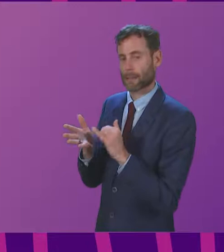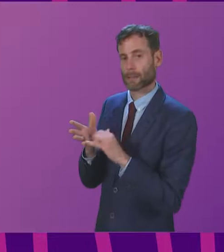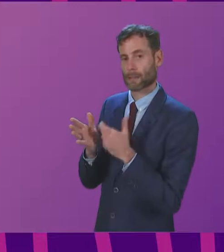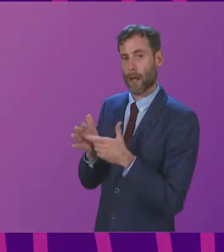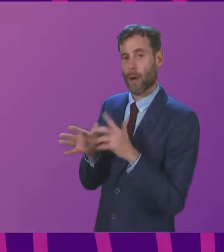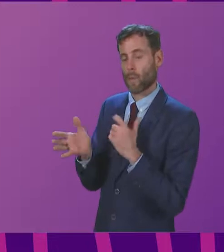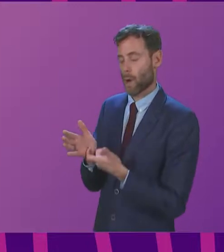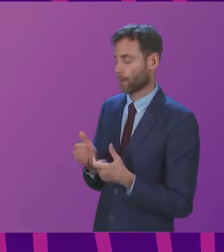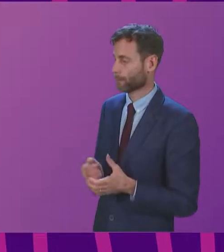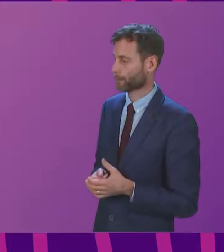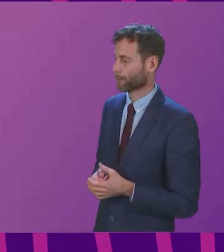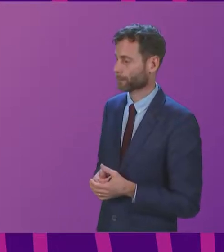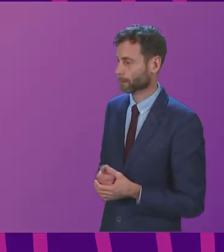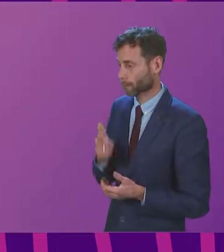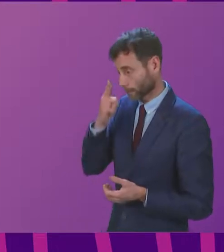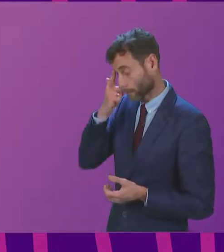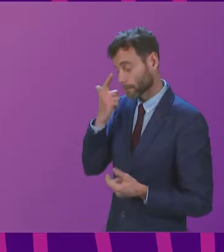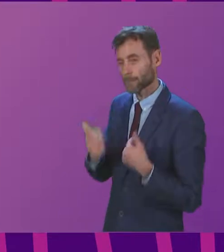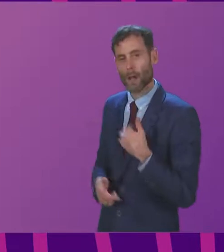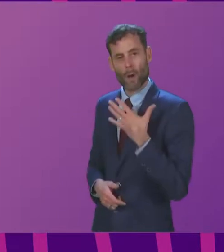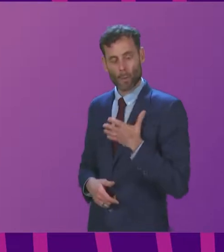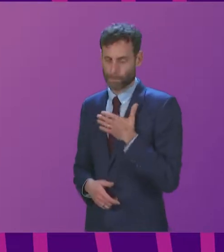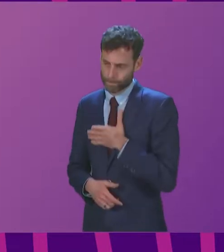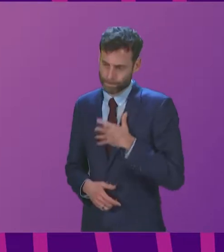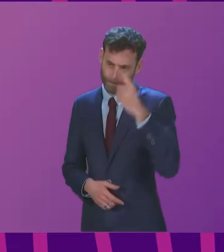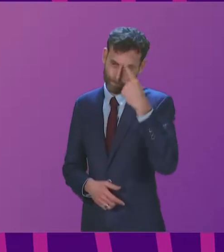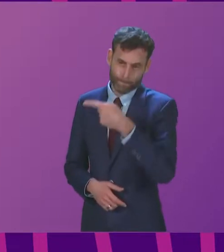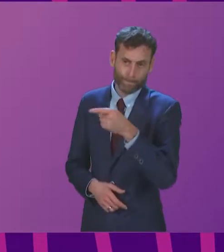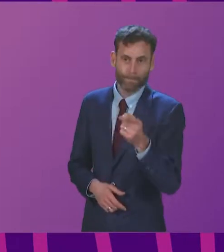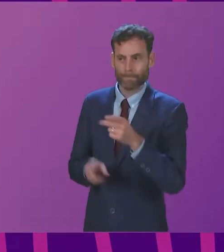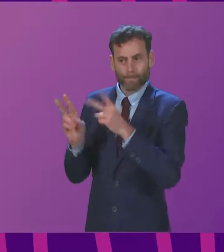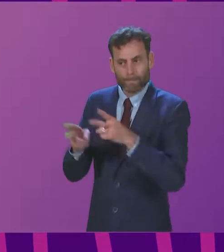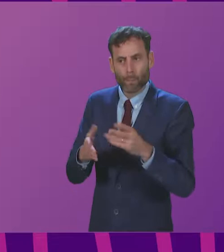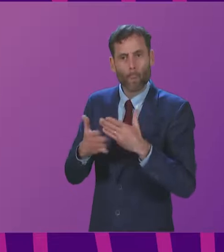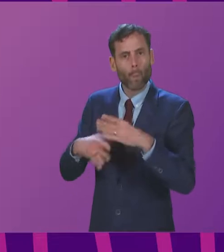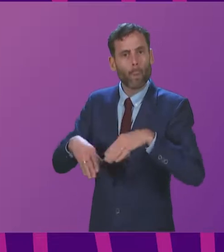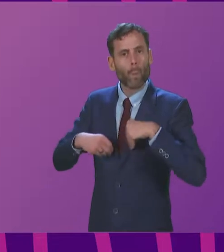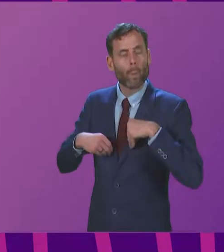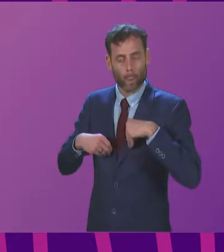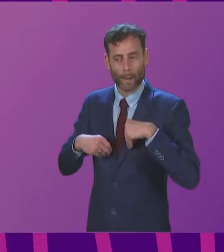I send my condolences to all those who have lost a loved one. The virus has not gone away